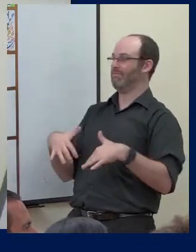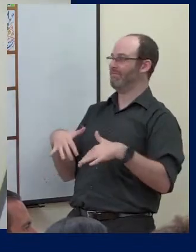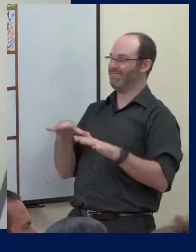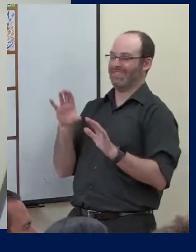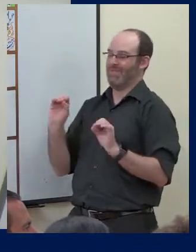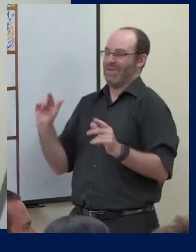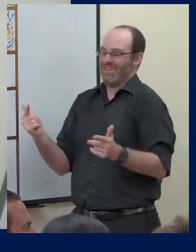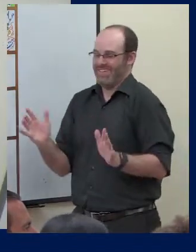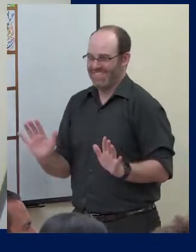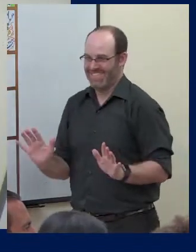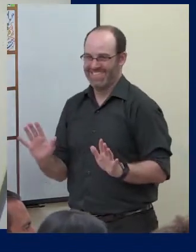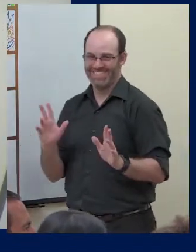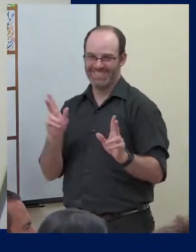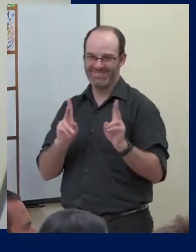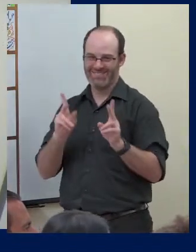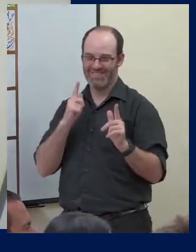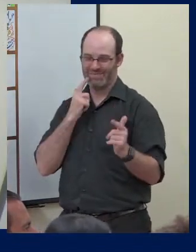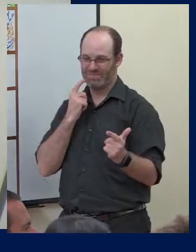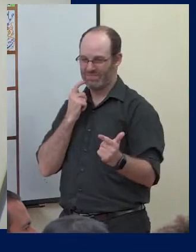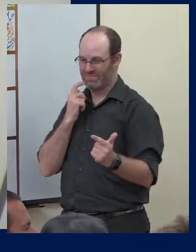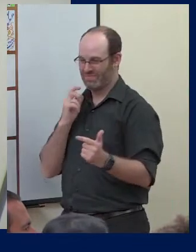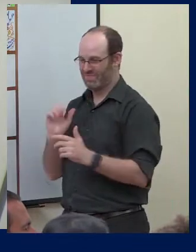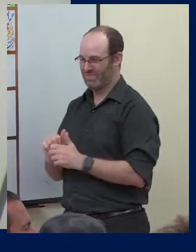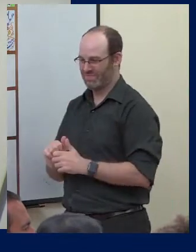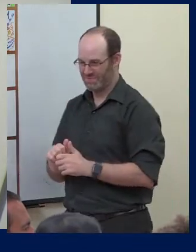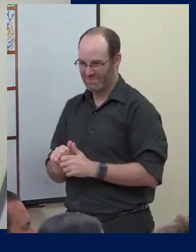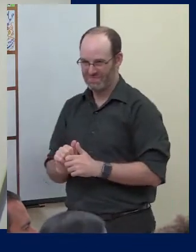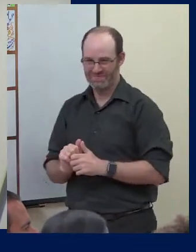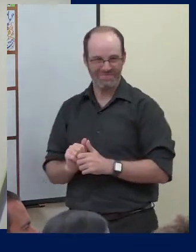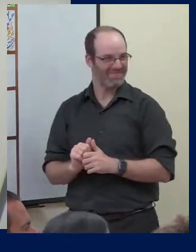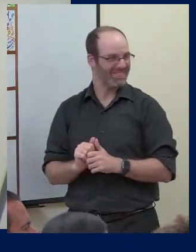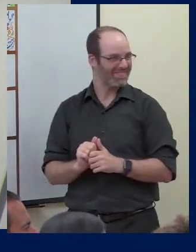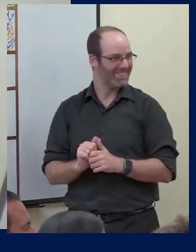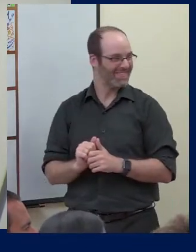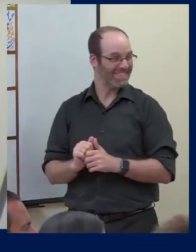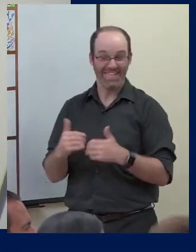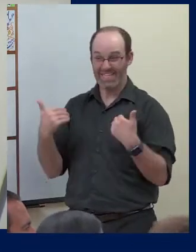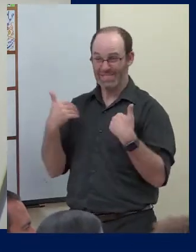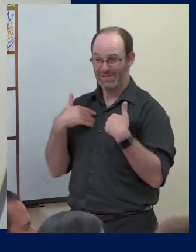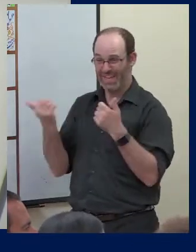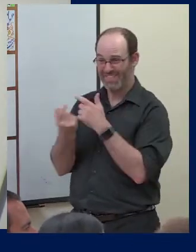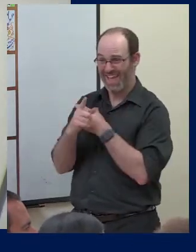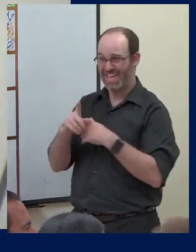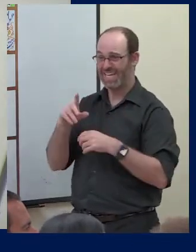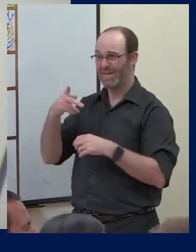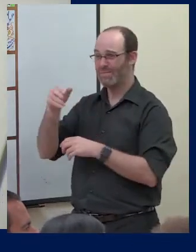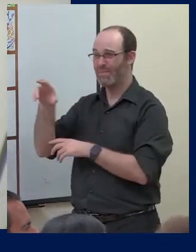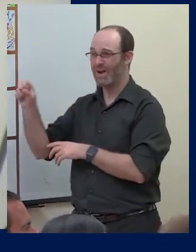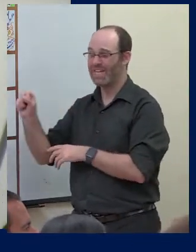And do we have any press?